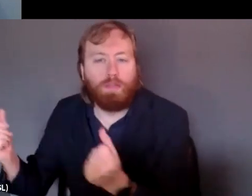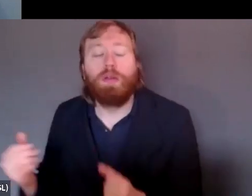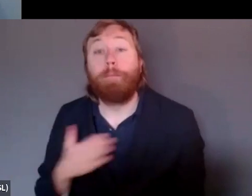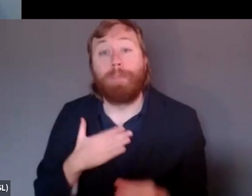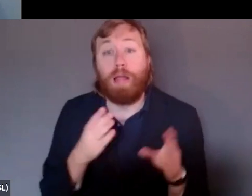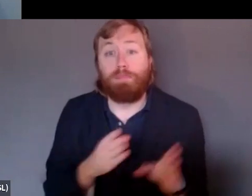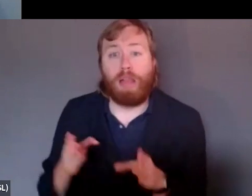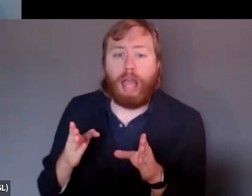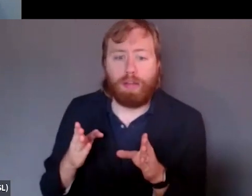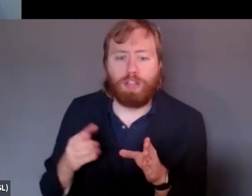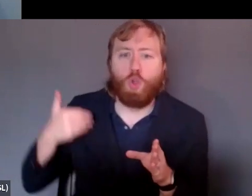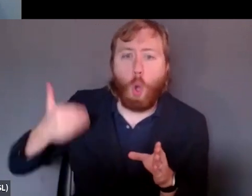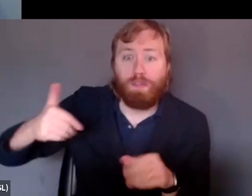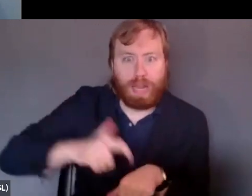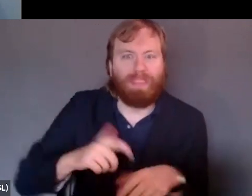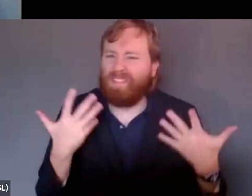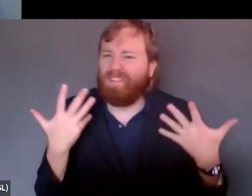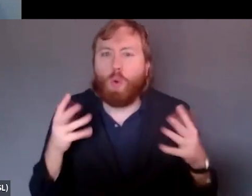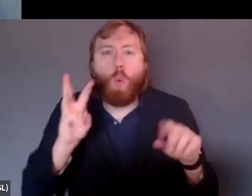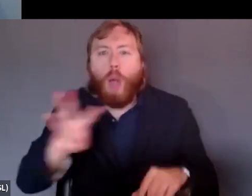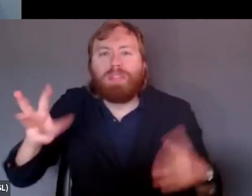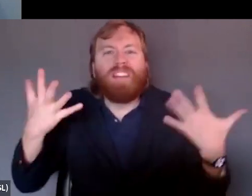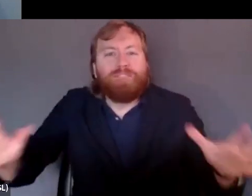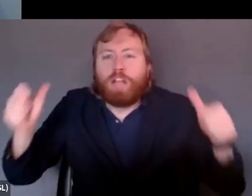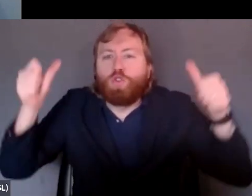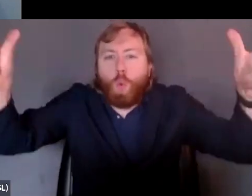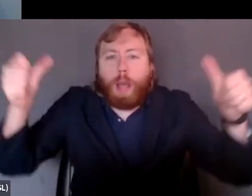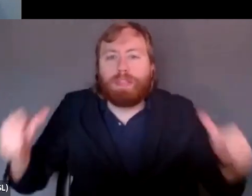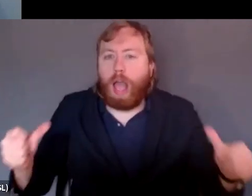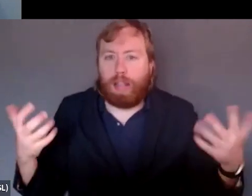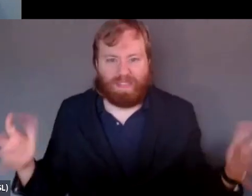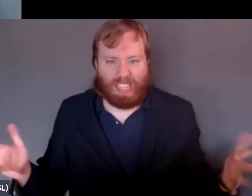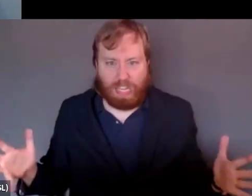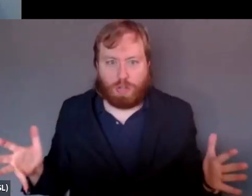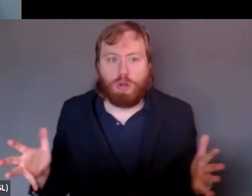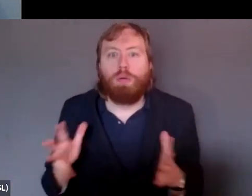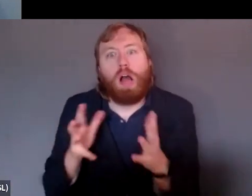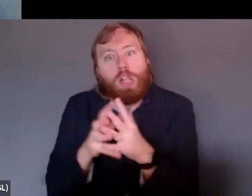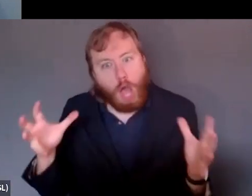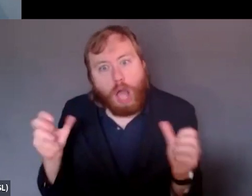now that the website's live, because there's so much you could learn by doing more usability testing.